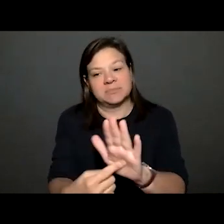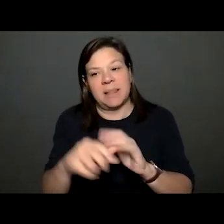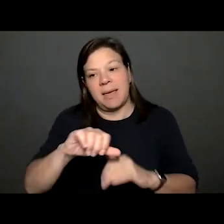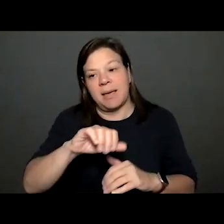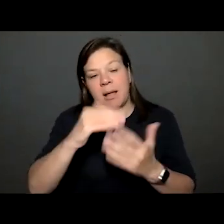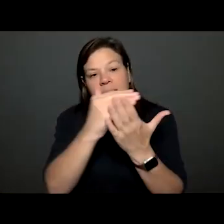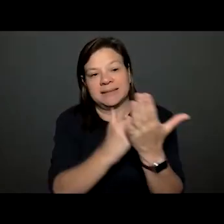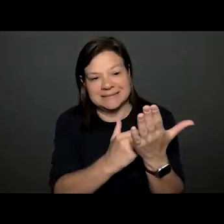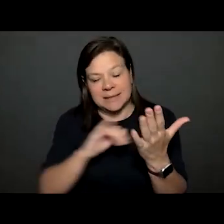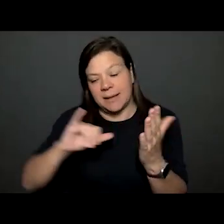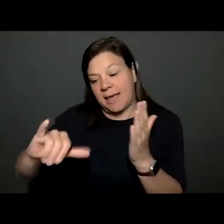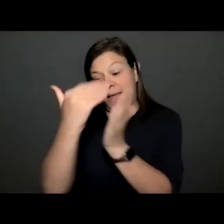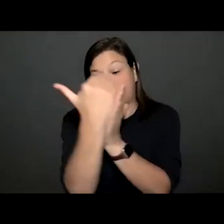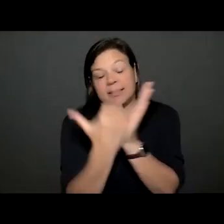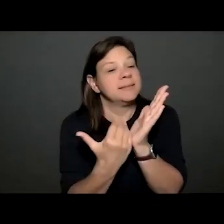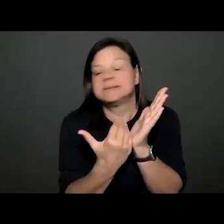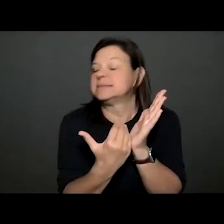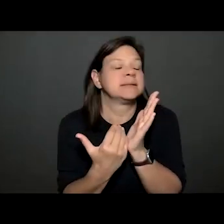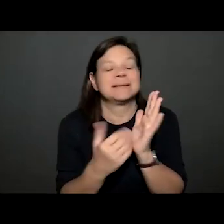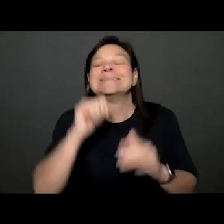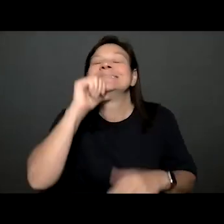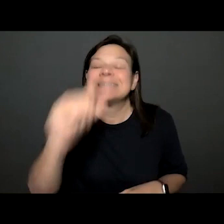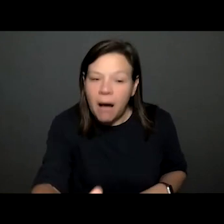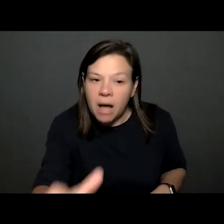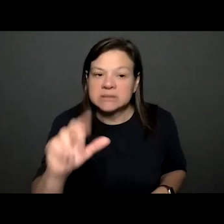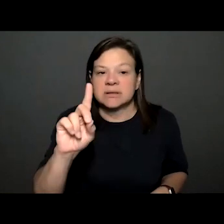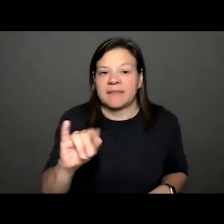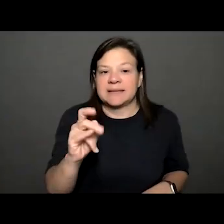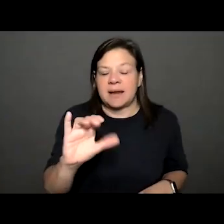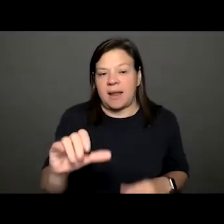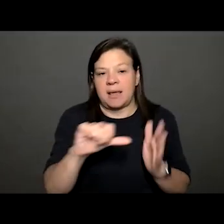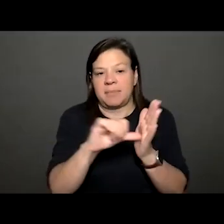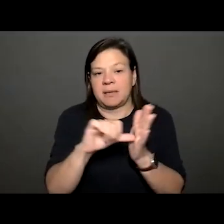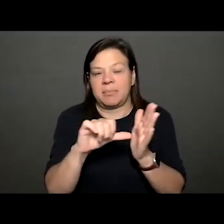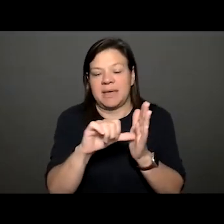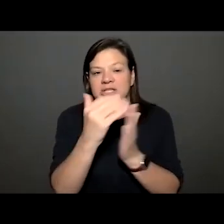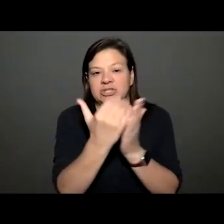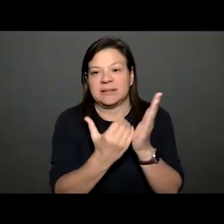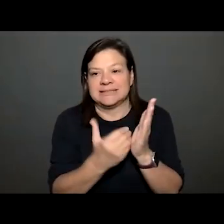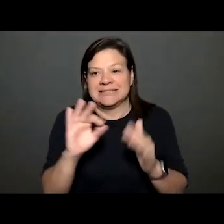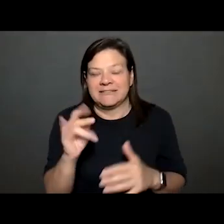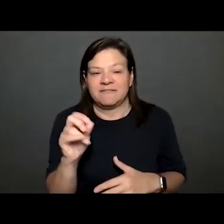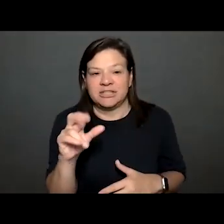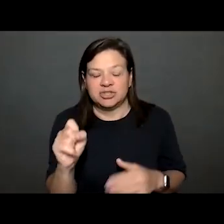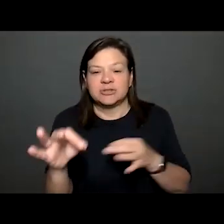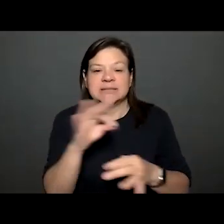THE DYNAMIC PAGE LISTINGS FEATURE. IT IS ACTUALLY PULLING JUST FROM THE GRAPHQL FILE.